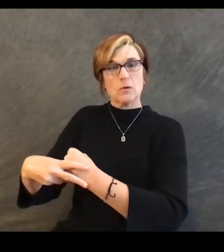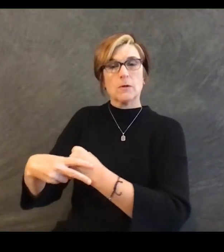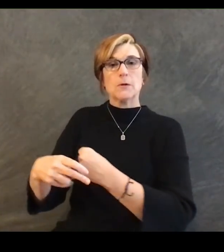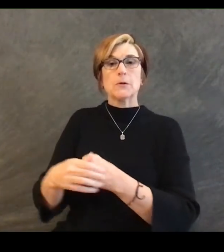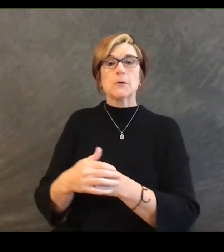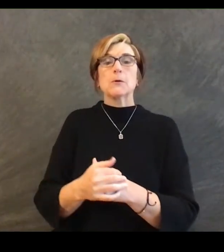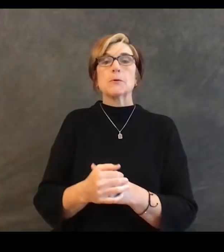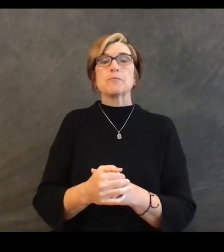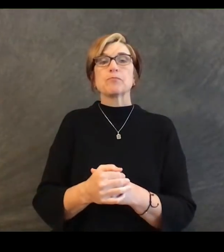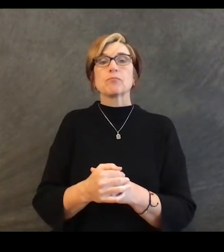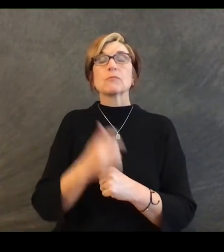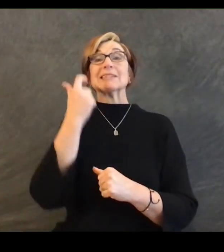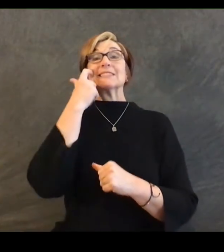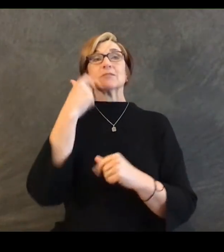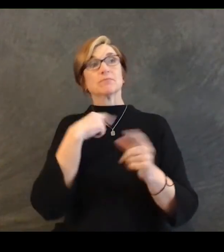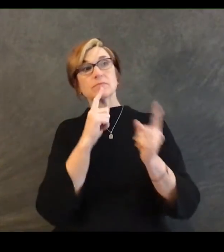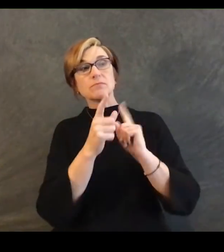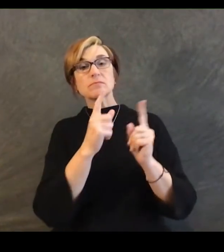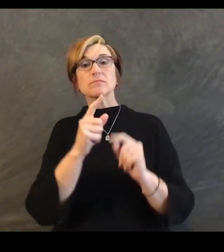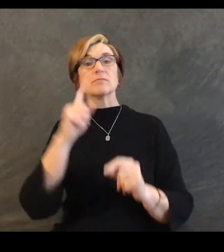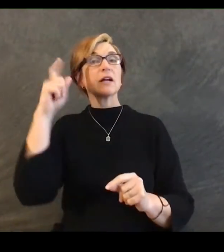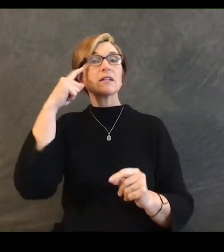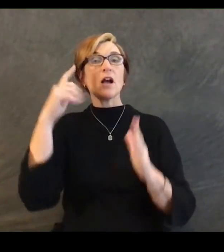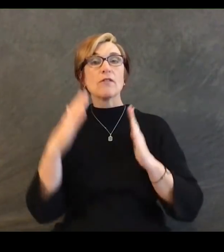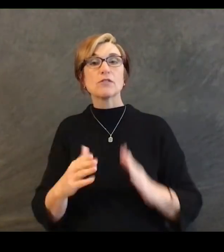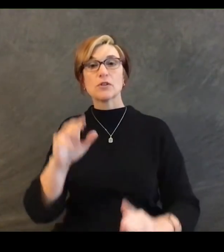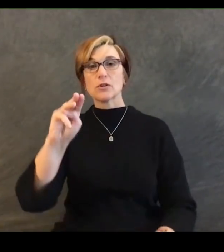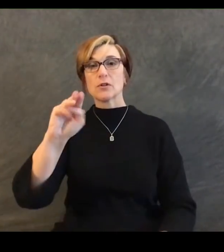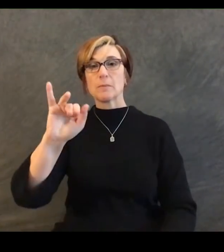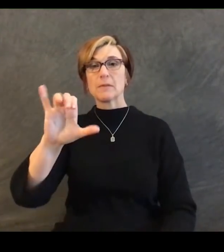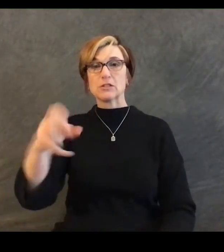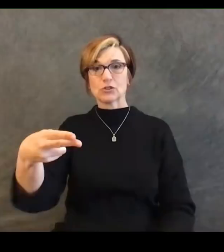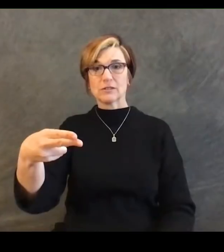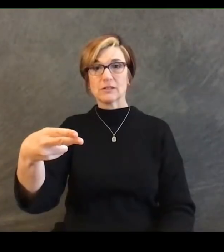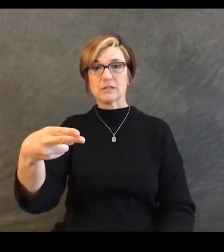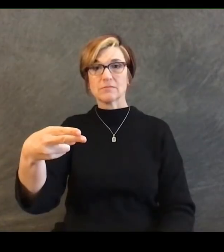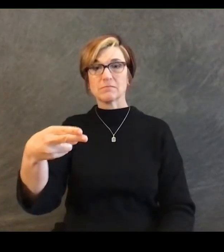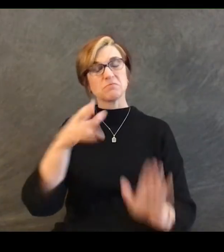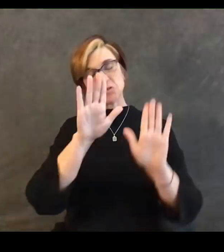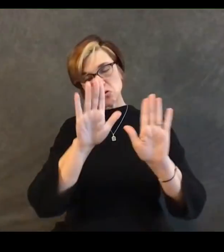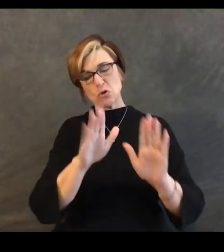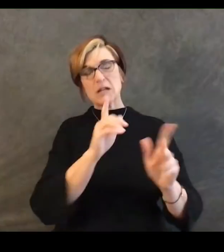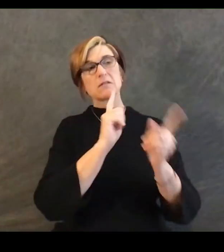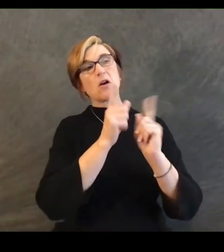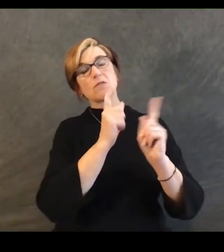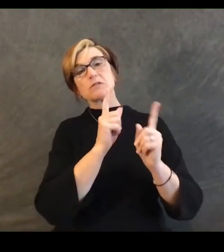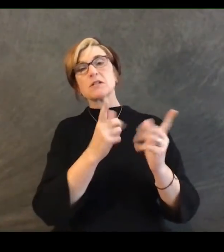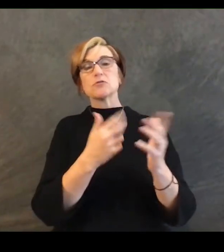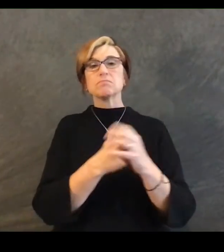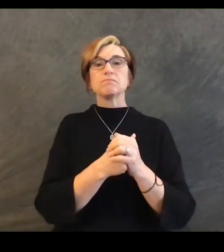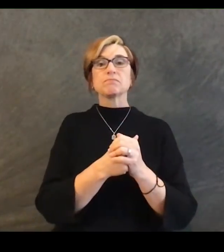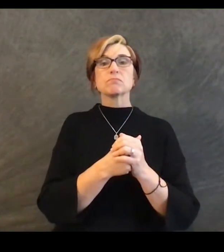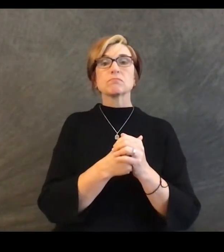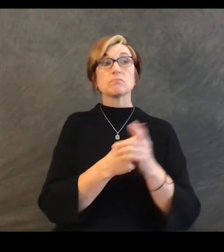of Michigan had a great conversation and we sent a large number of ventilators to